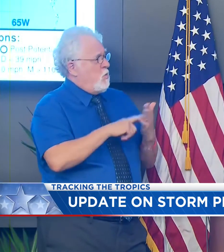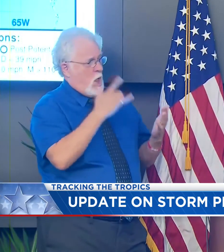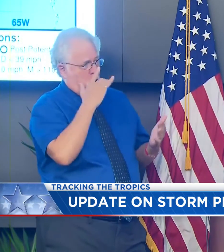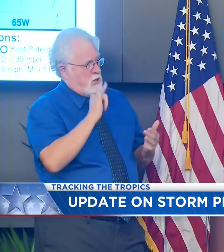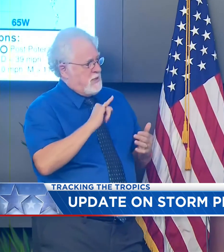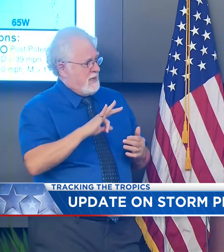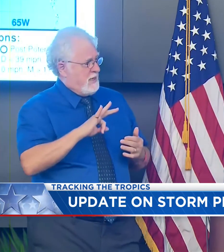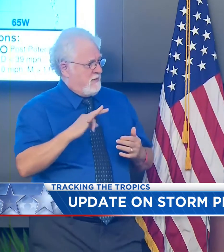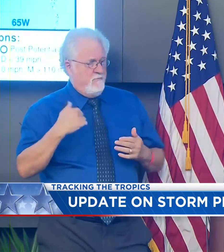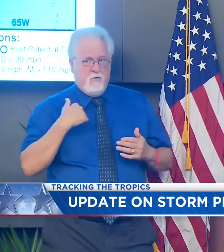SHELTERING PIECE.